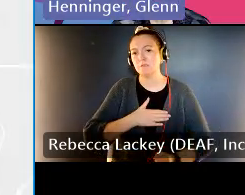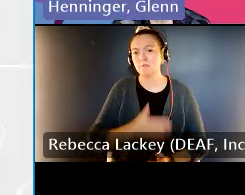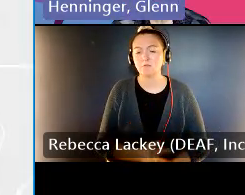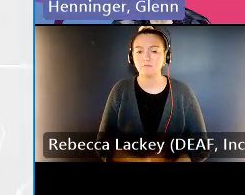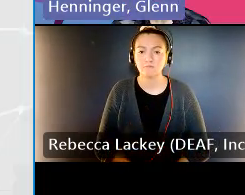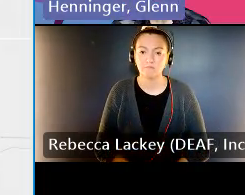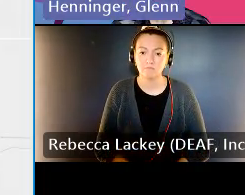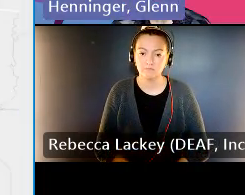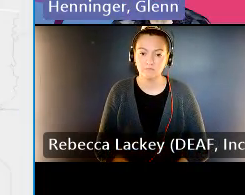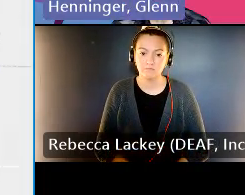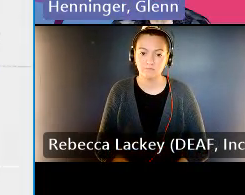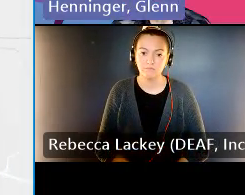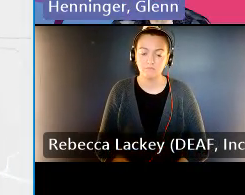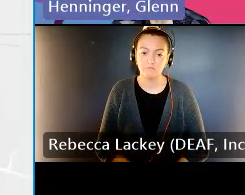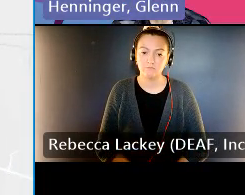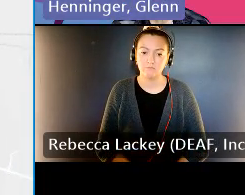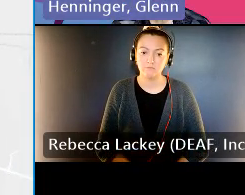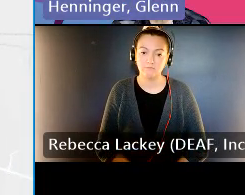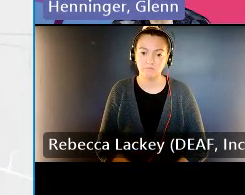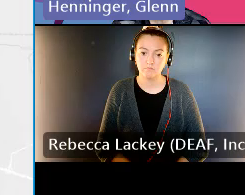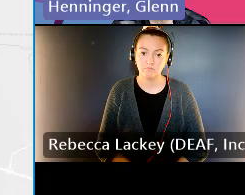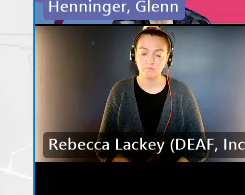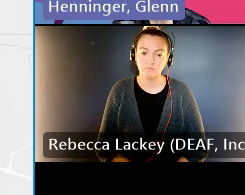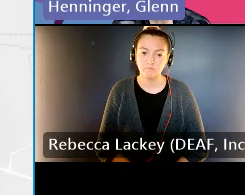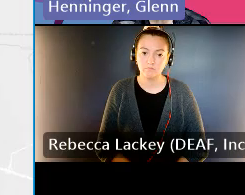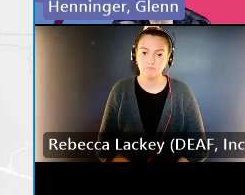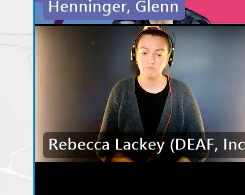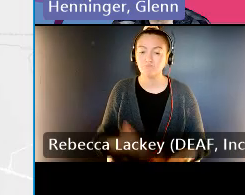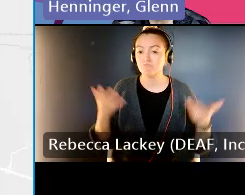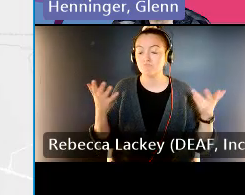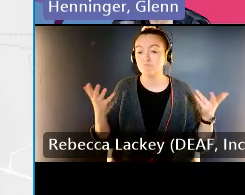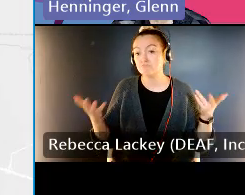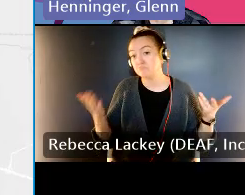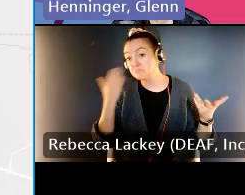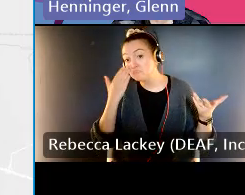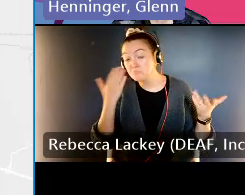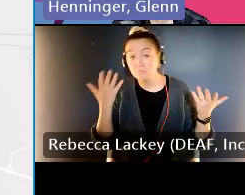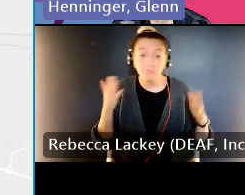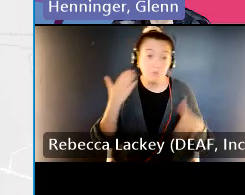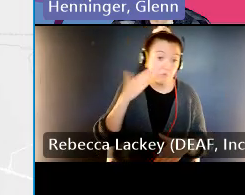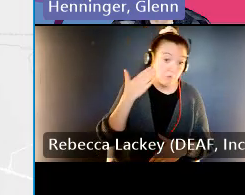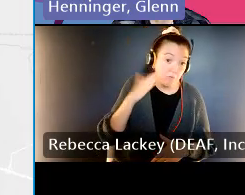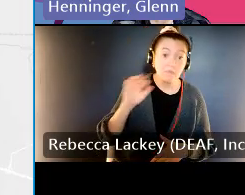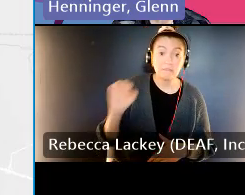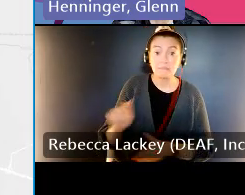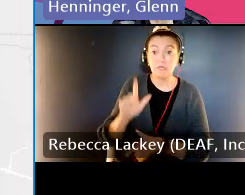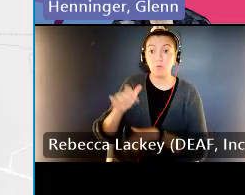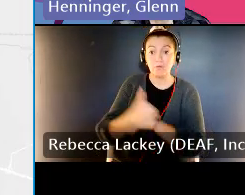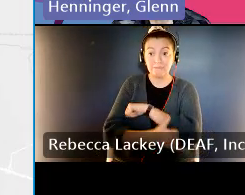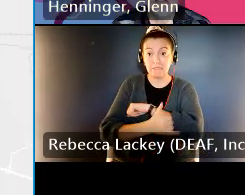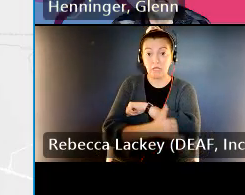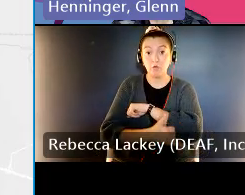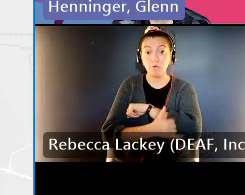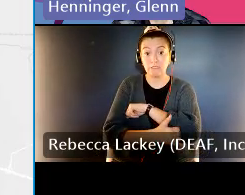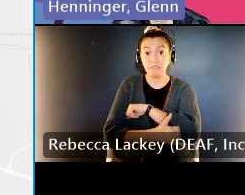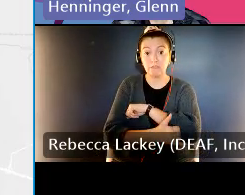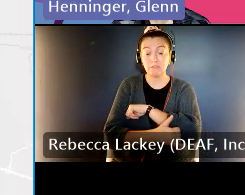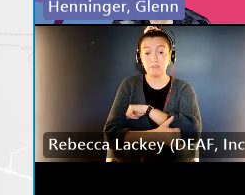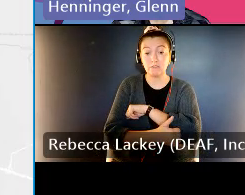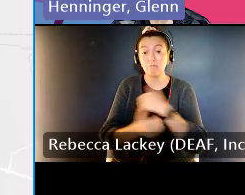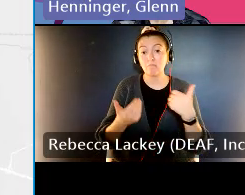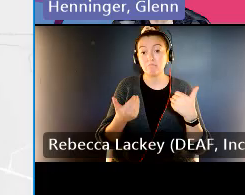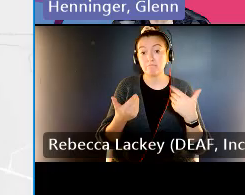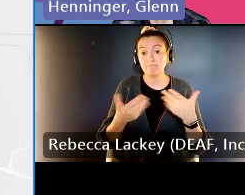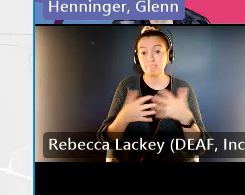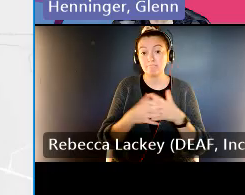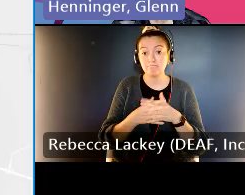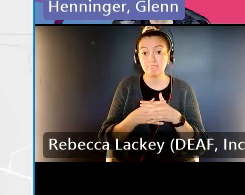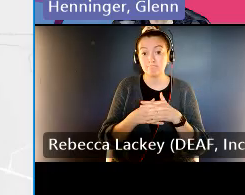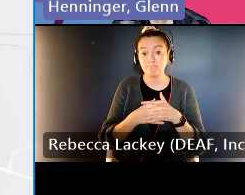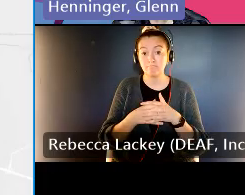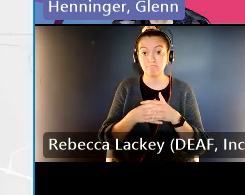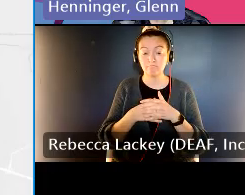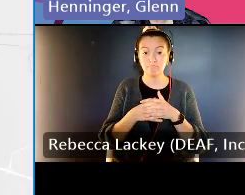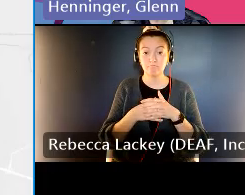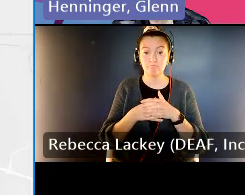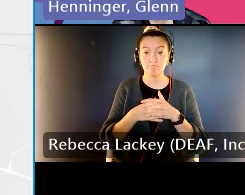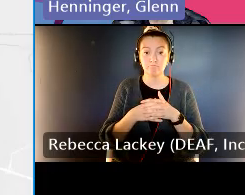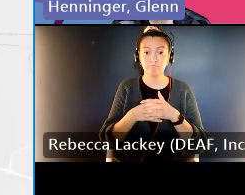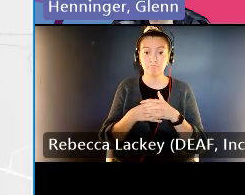So I, as you folks may or may not know, Saint Louis County has a arterial Rd.